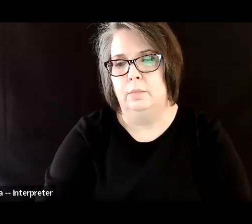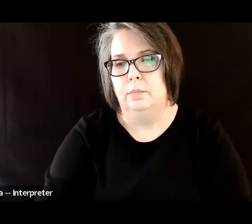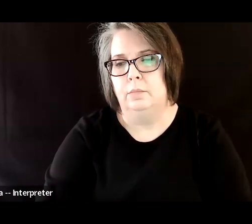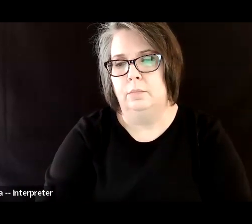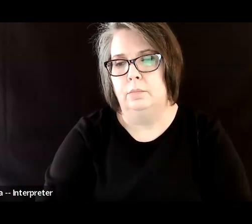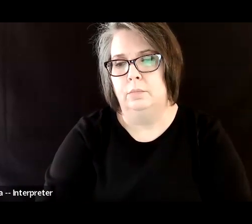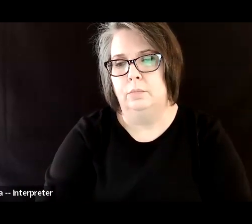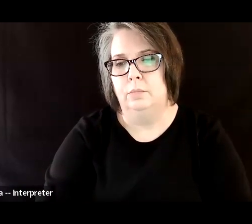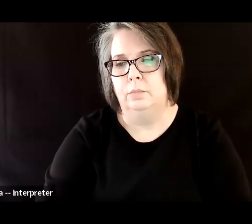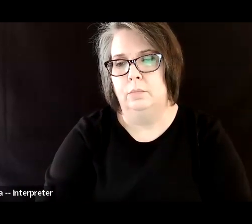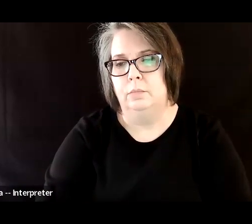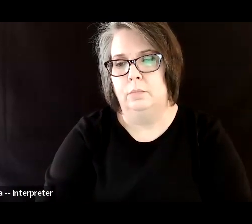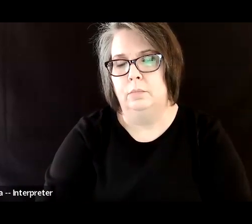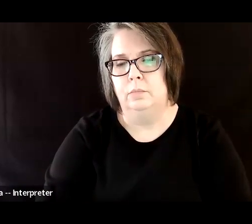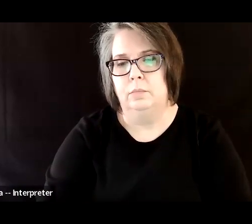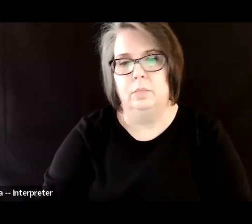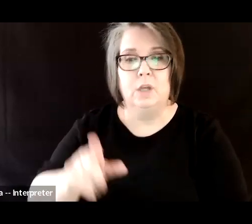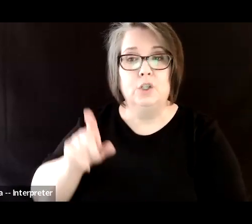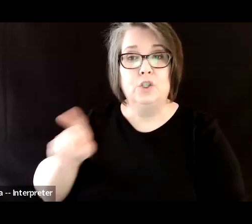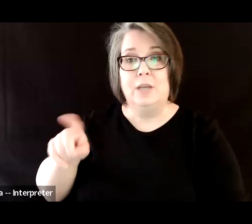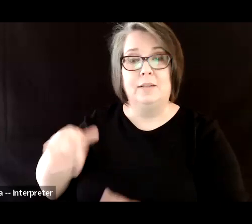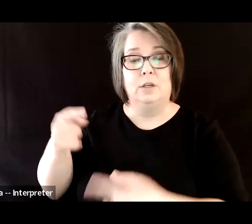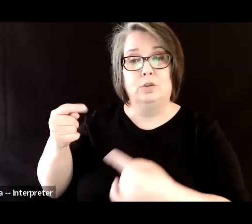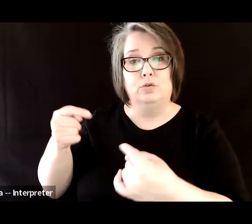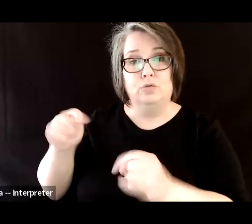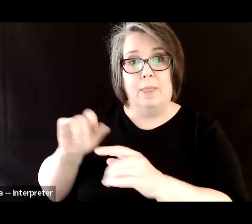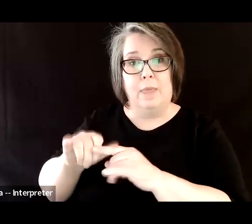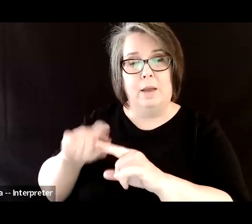She has not tried that yet but another helpful tip 4